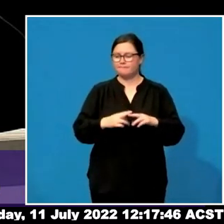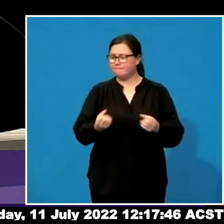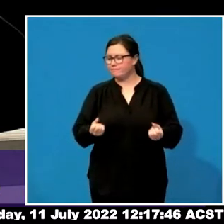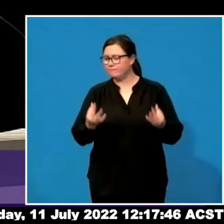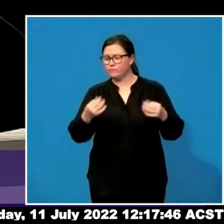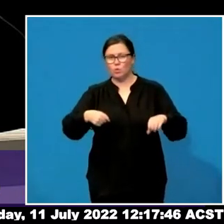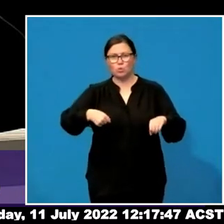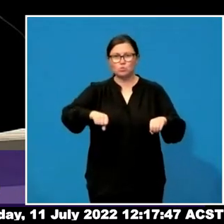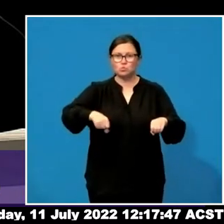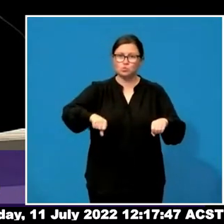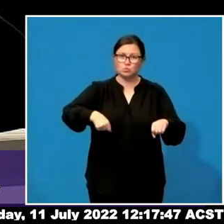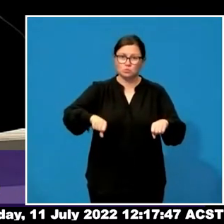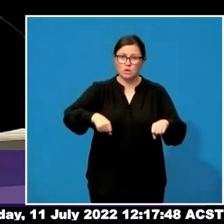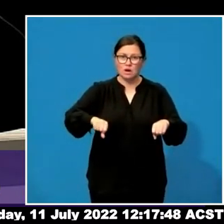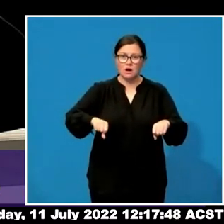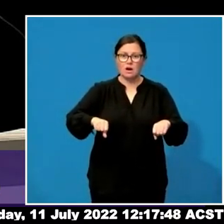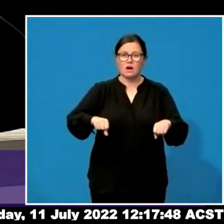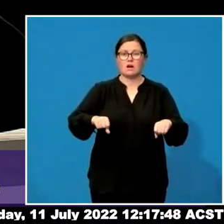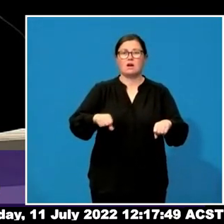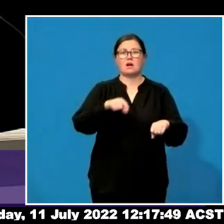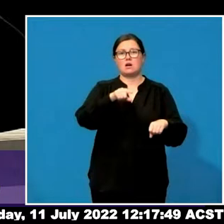the only way you get around is in your manual wheelchair?